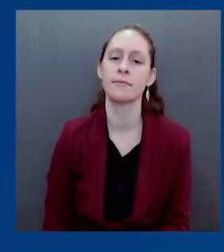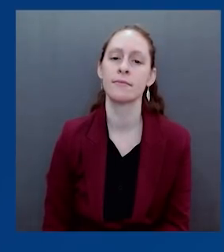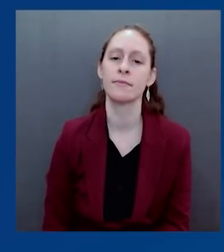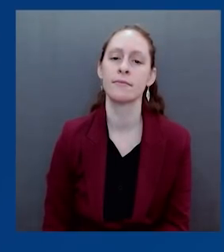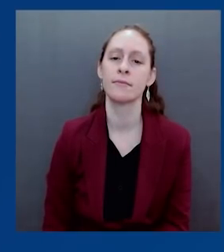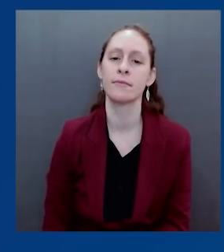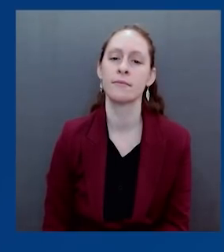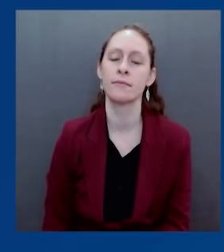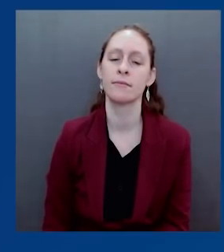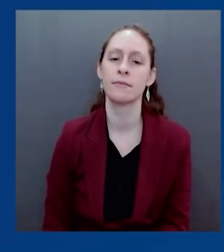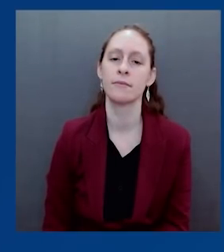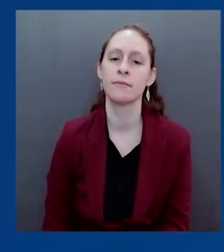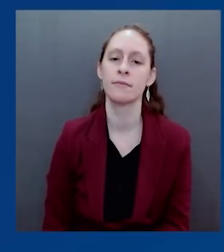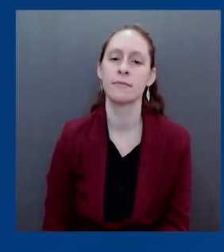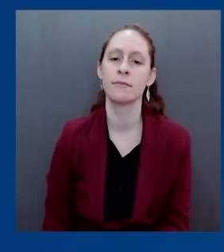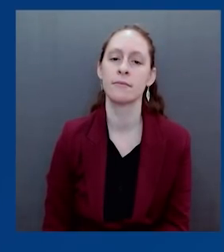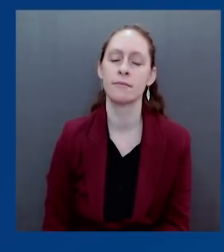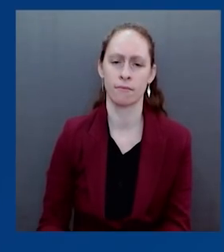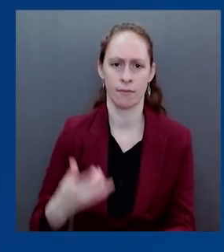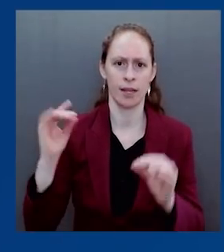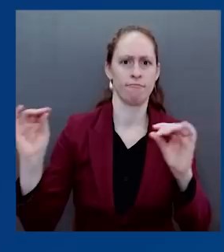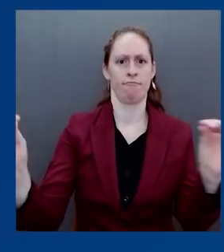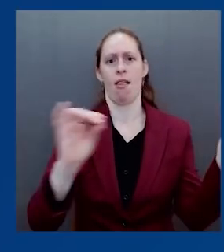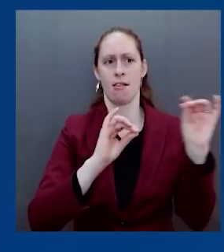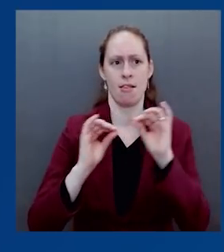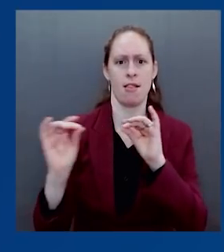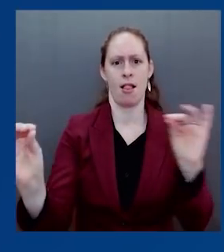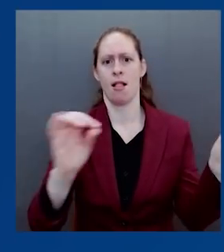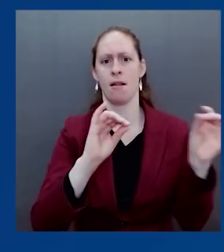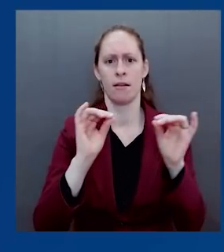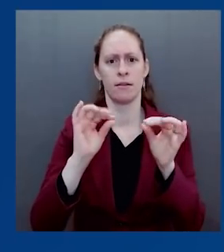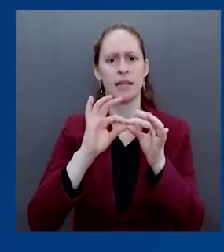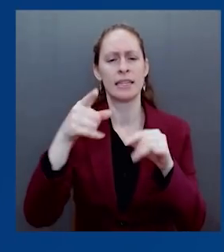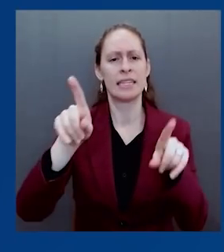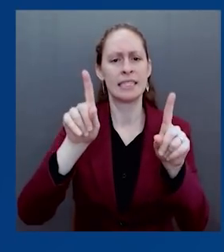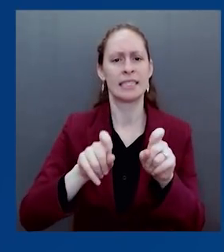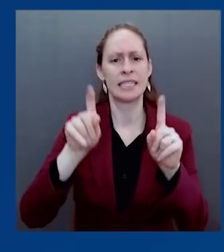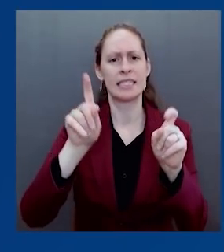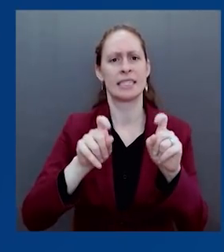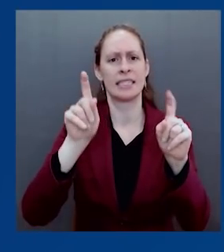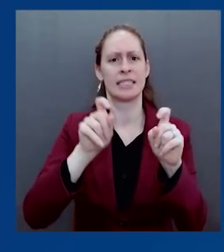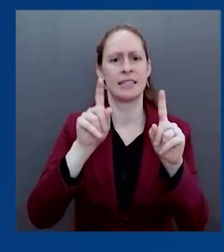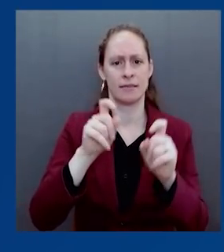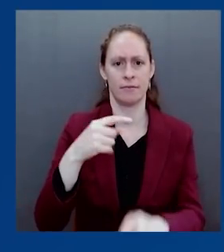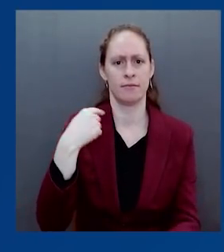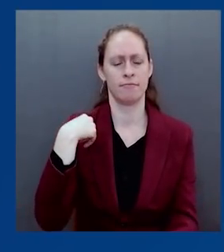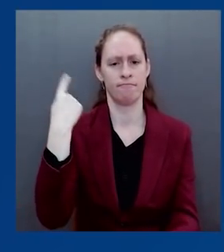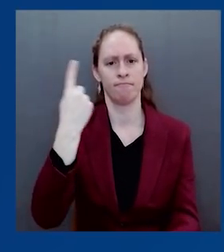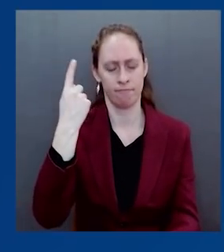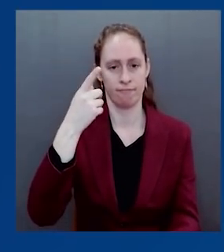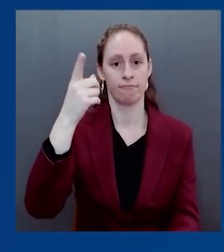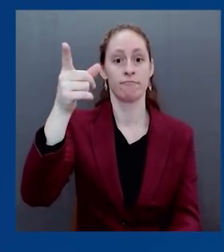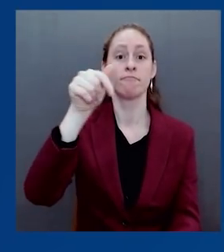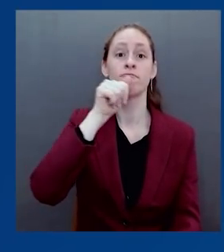about testing now that -- starting Saturday -- private insurers are going to reimburse testing and that the federal government's testing websites